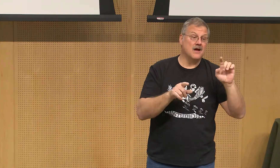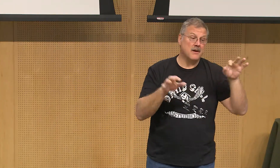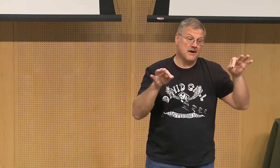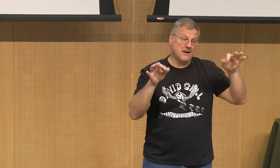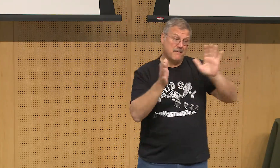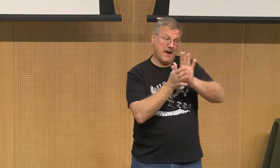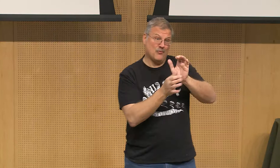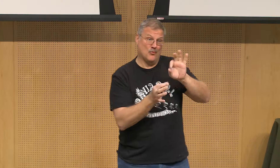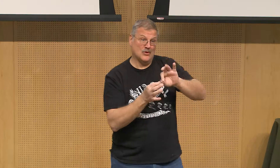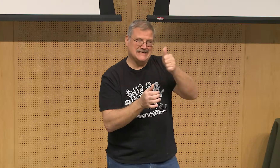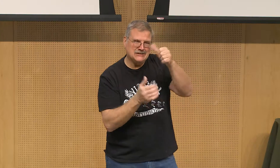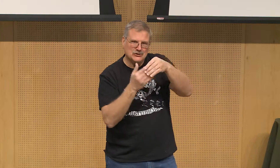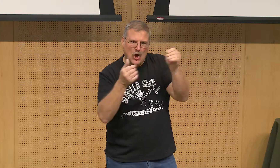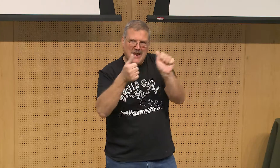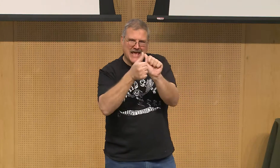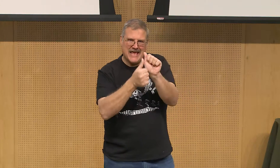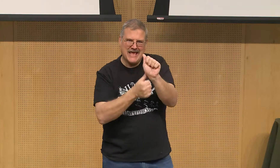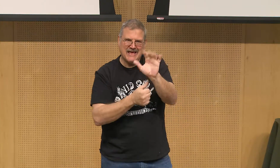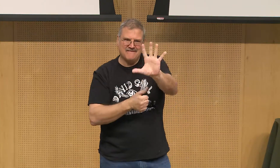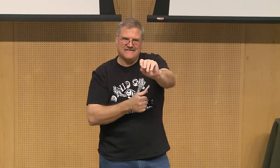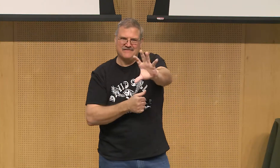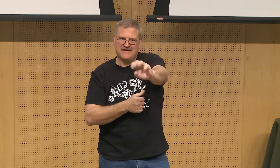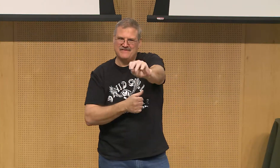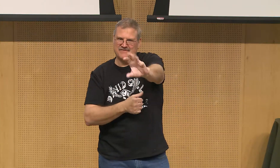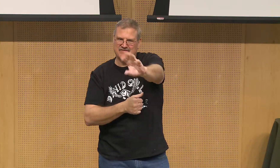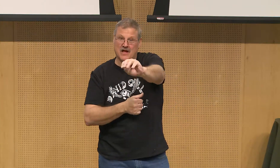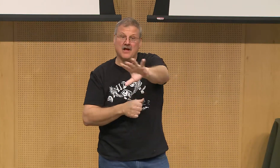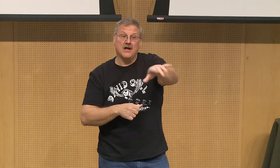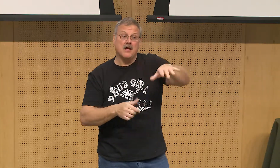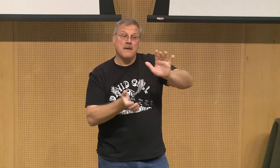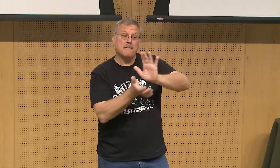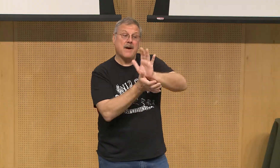Typically, it was $50 for a piece of paper.